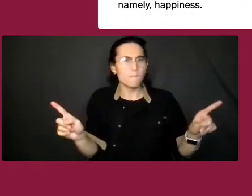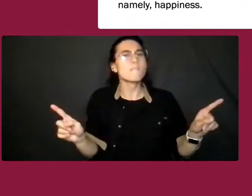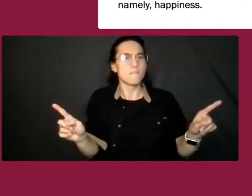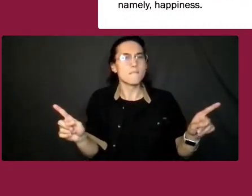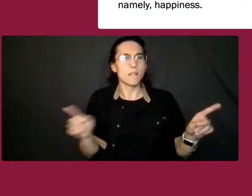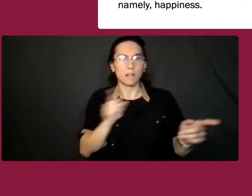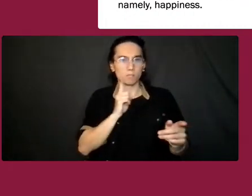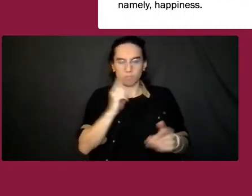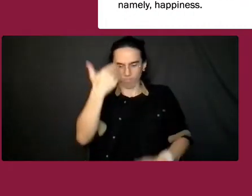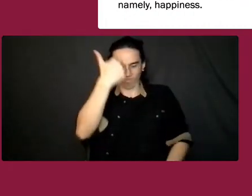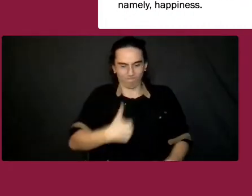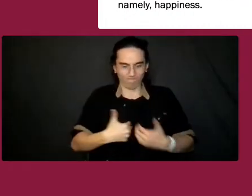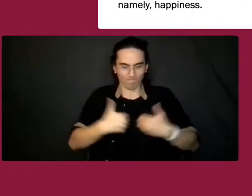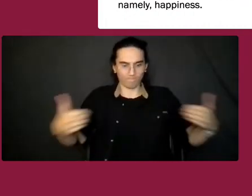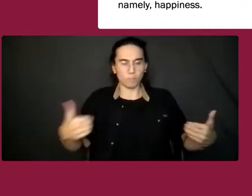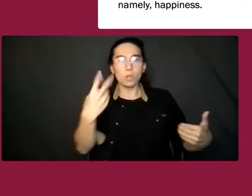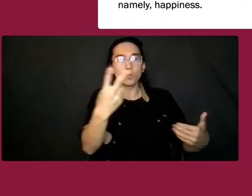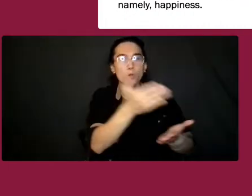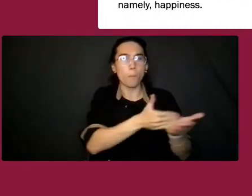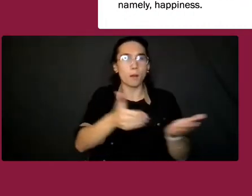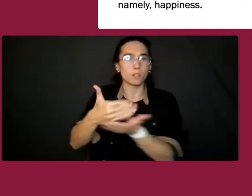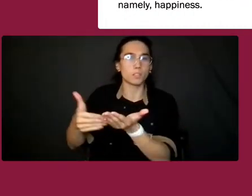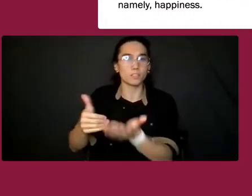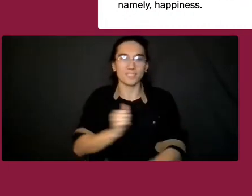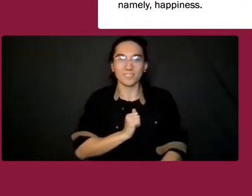Due to their irreconcilable differences, the